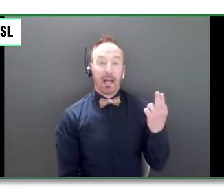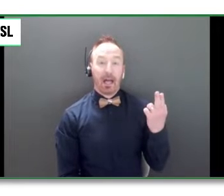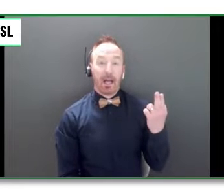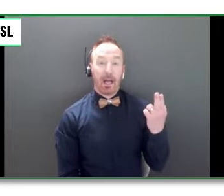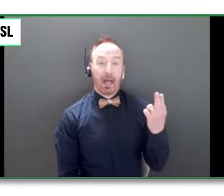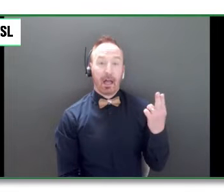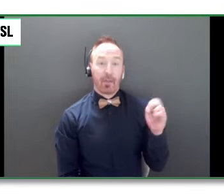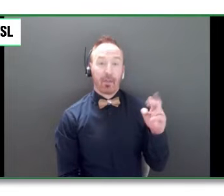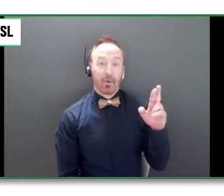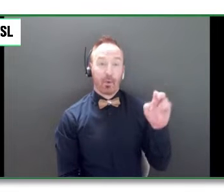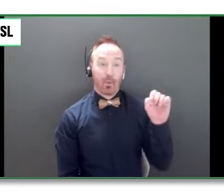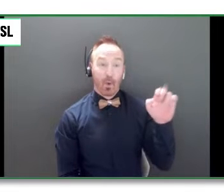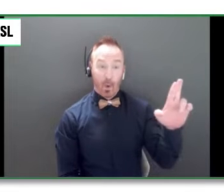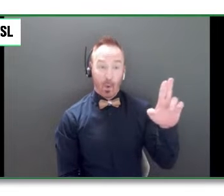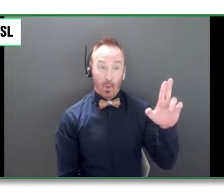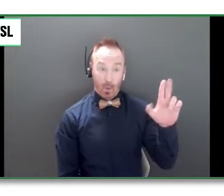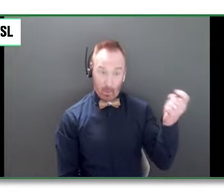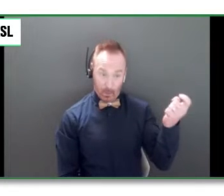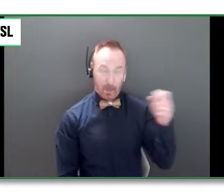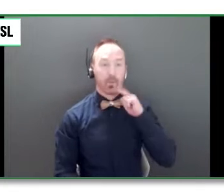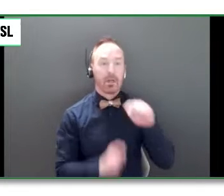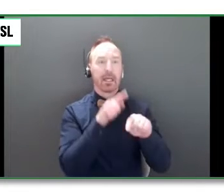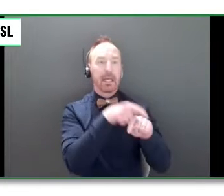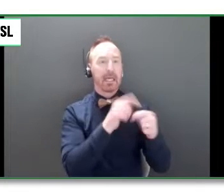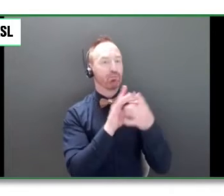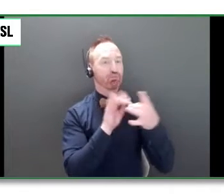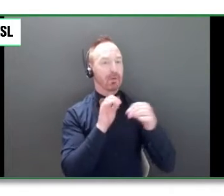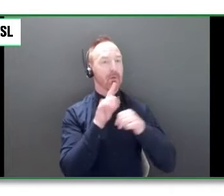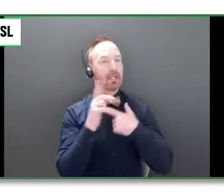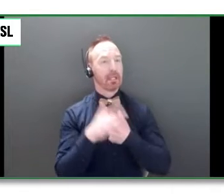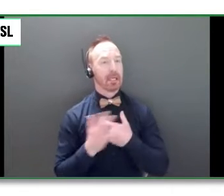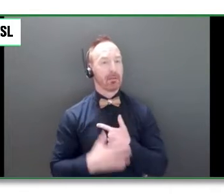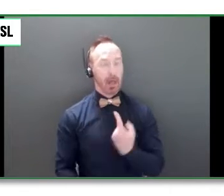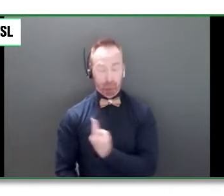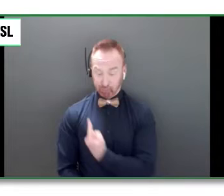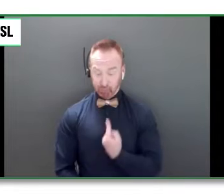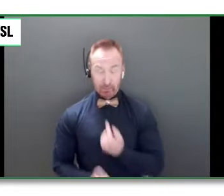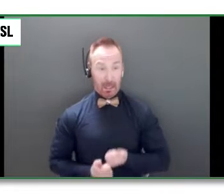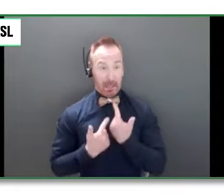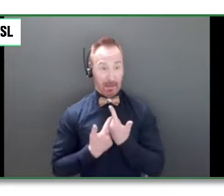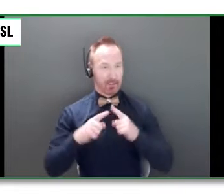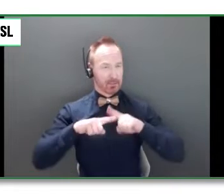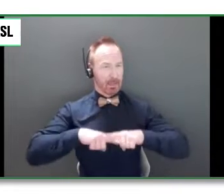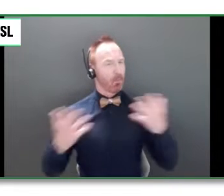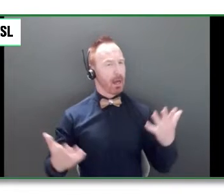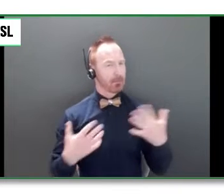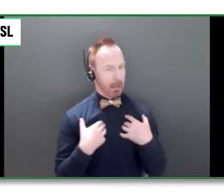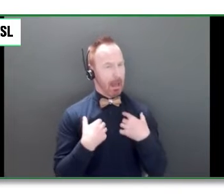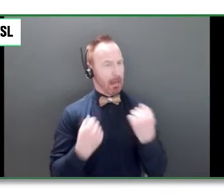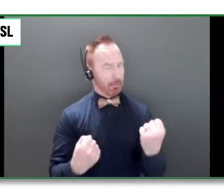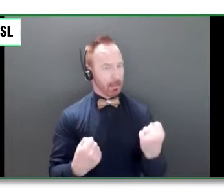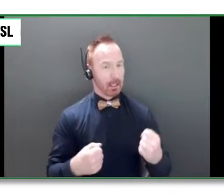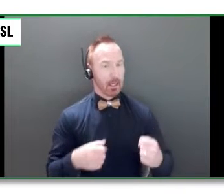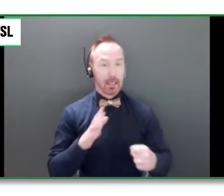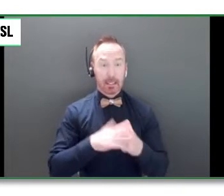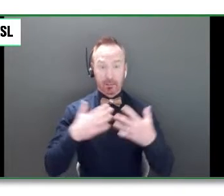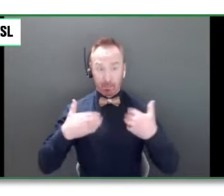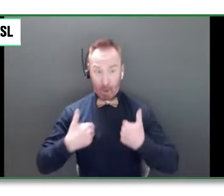of solitary life that is contingent on good health. Builder of cabins, sower of beans, Thoreau's body is the primary instrument